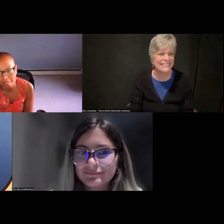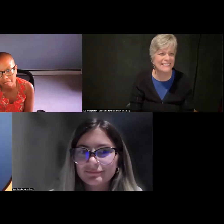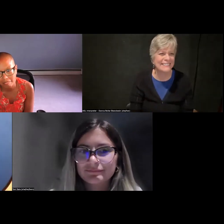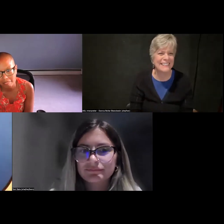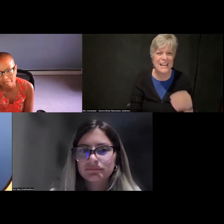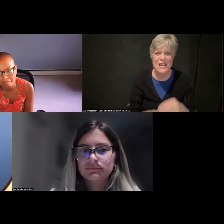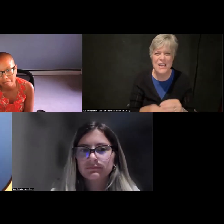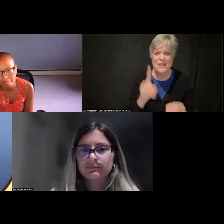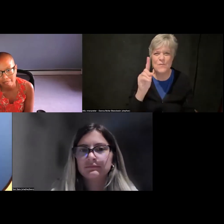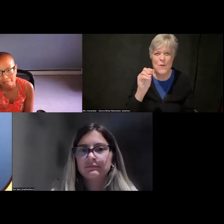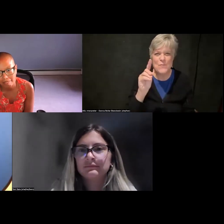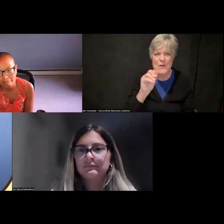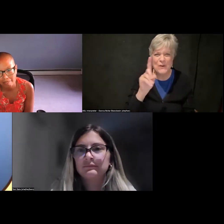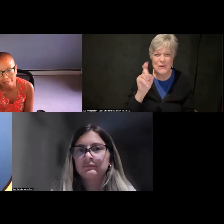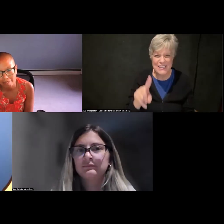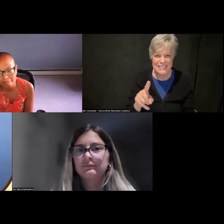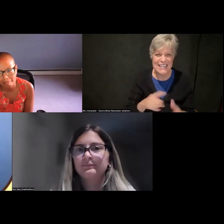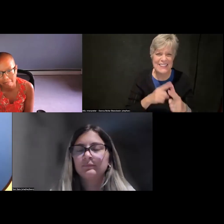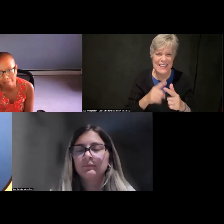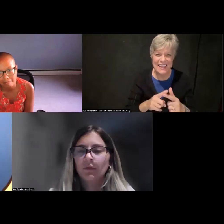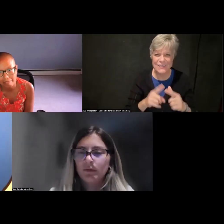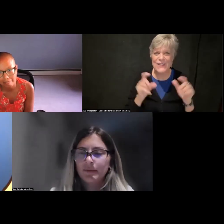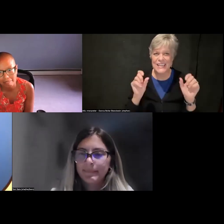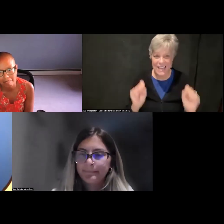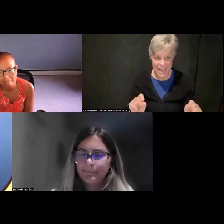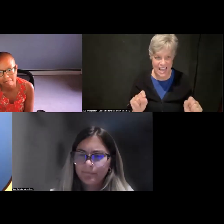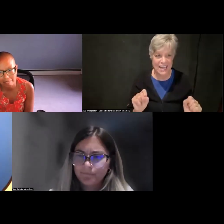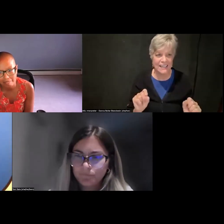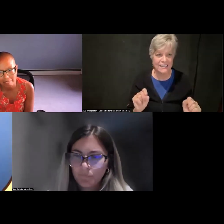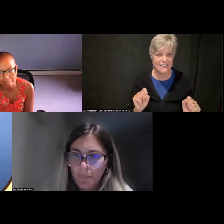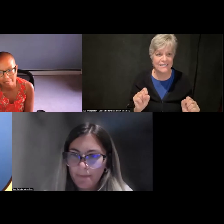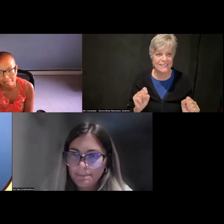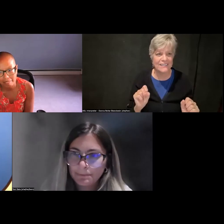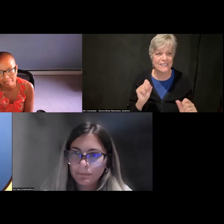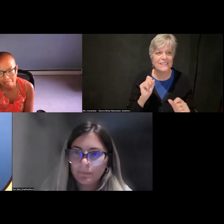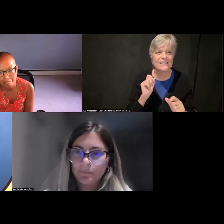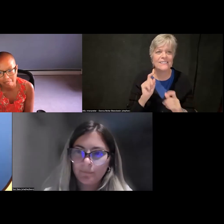and then maybe we can start saying goodnight.